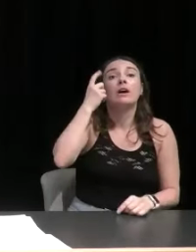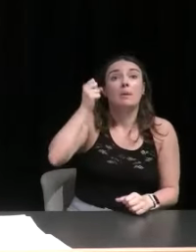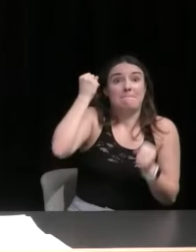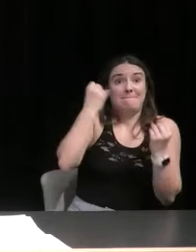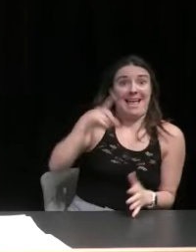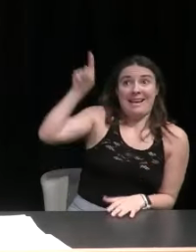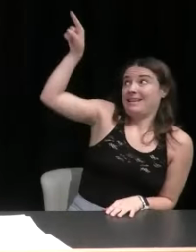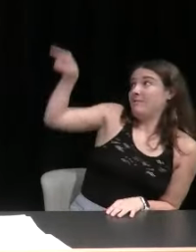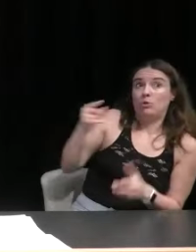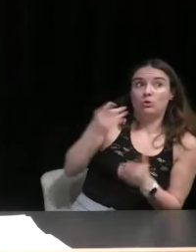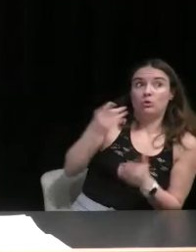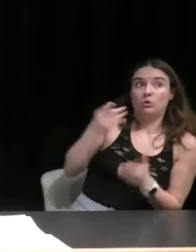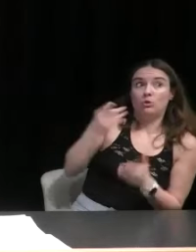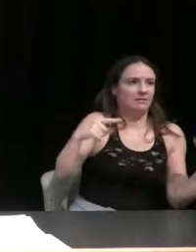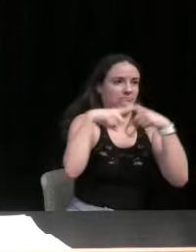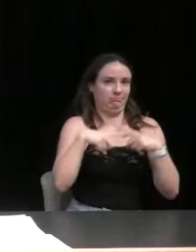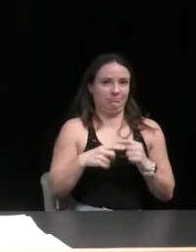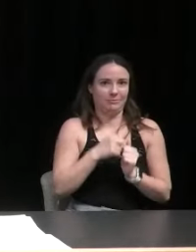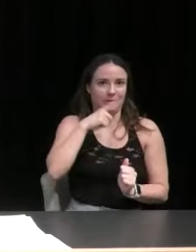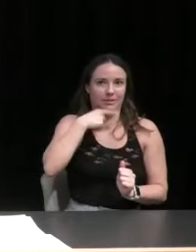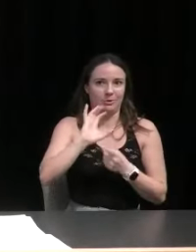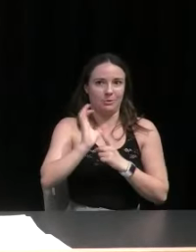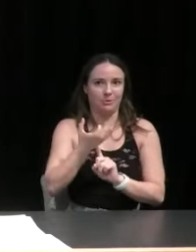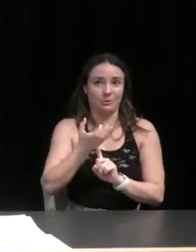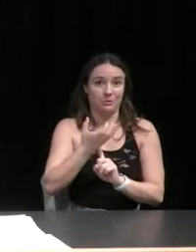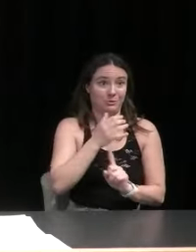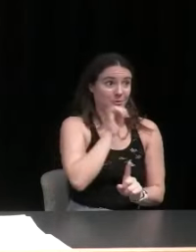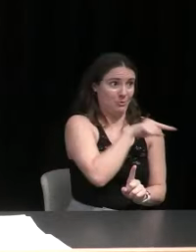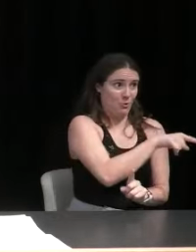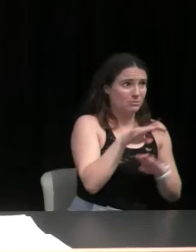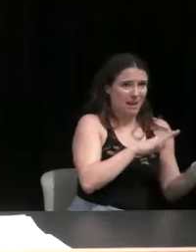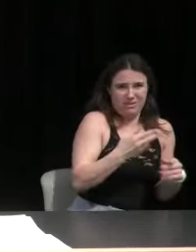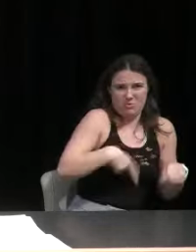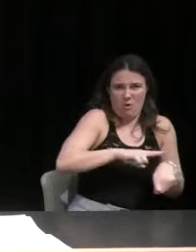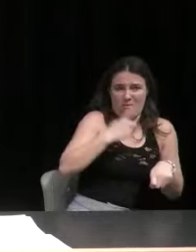like a deaf tendency a deaf cultural tendency so um you'll notice that a lot of these deaf